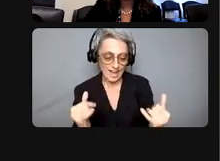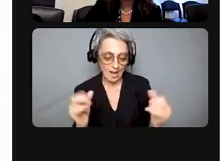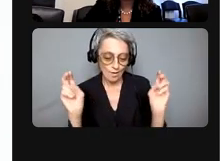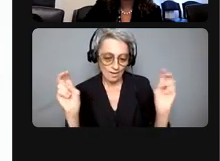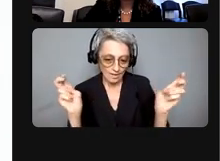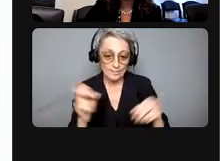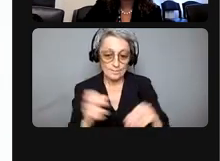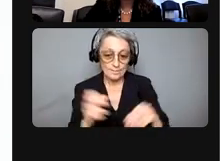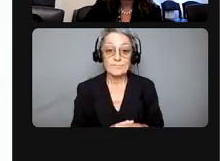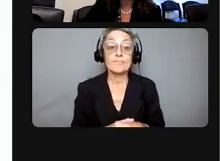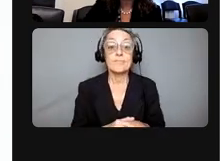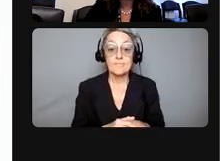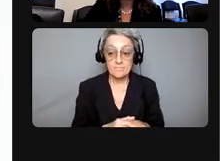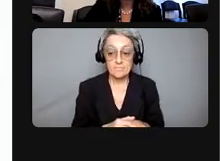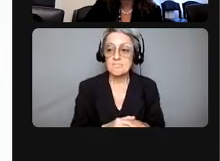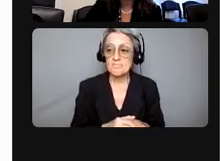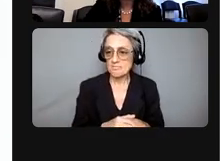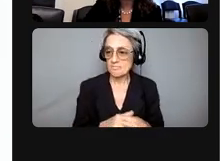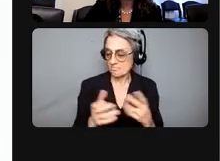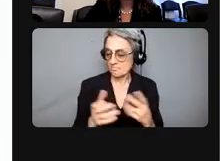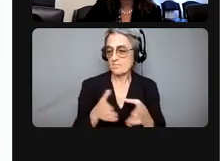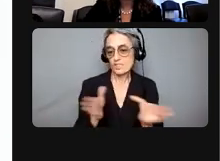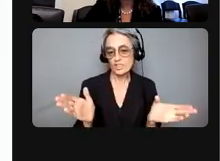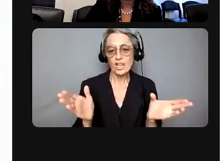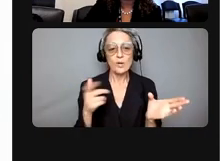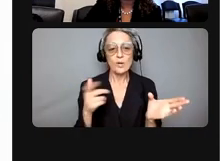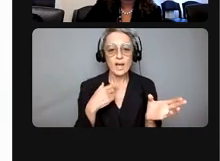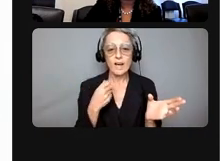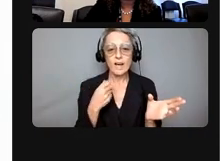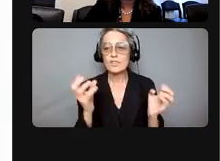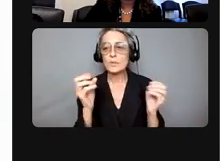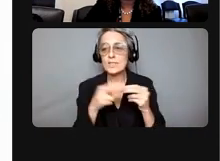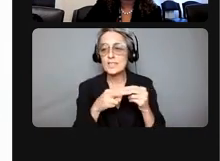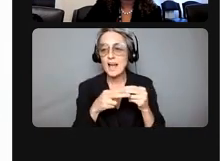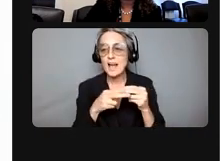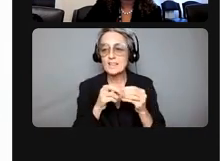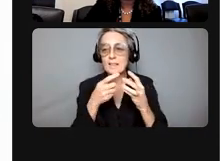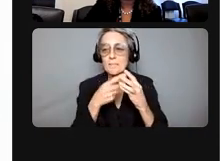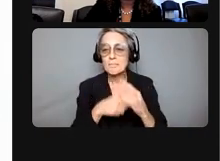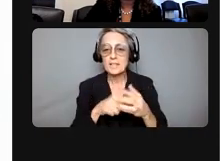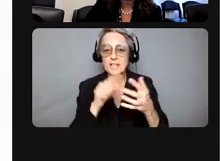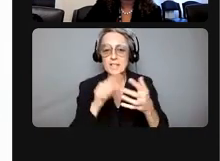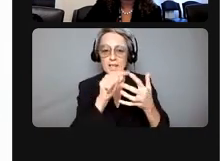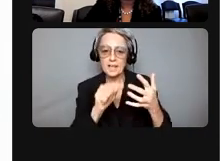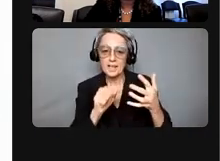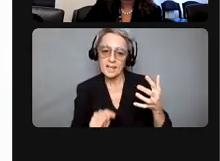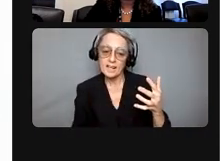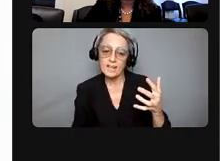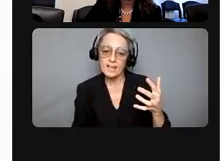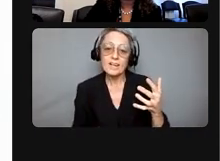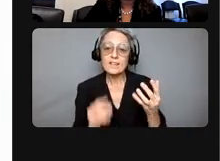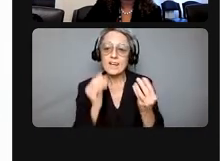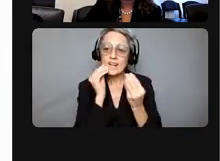We've got a couple slides for everyone up front to bring you in on the latest and greatest of President Biden's Sustainability Plan.